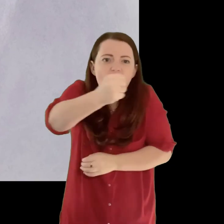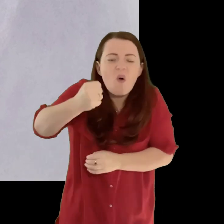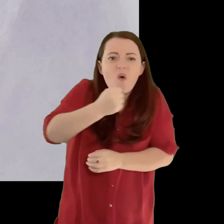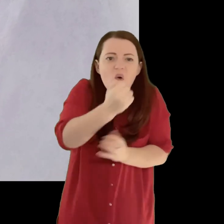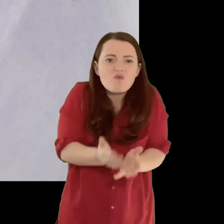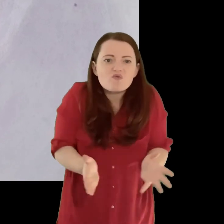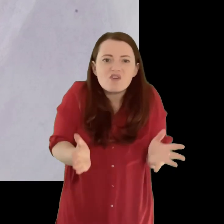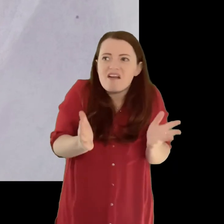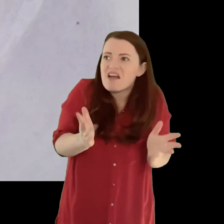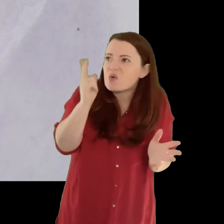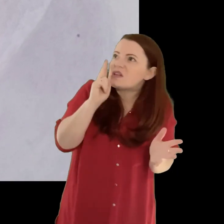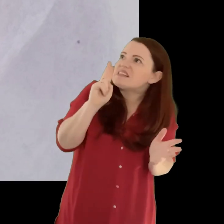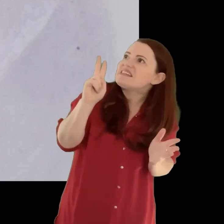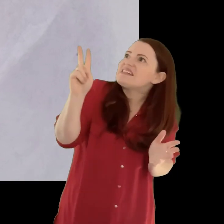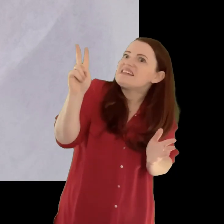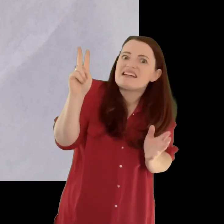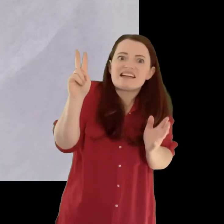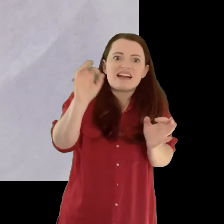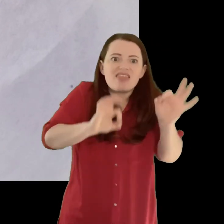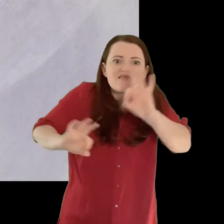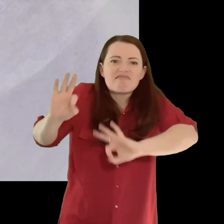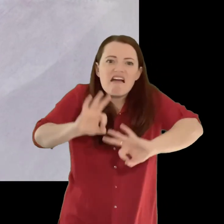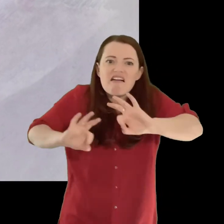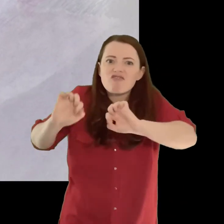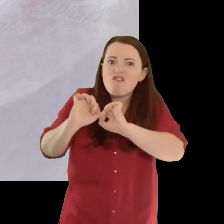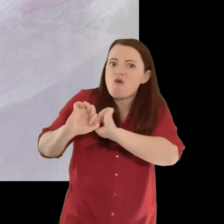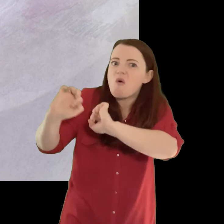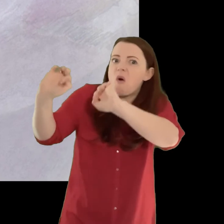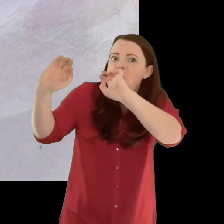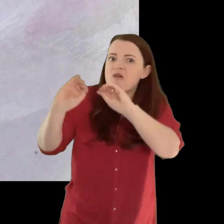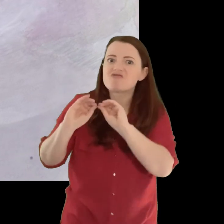And to witness the alchemy Of your creation